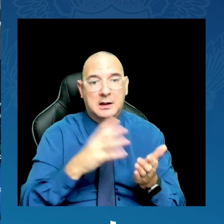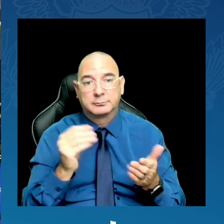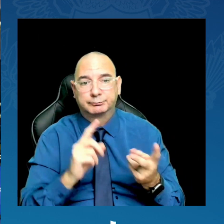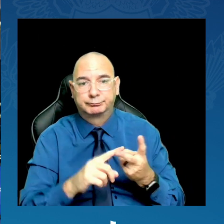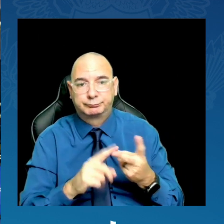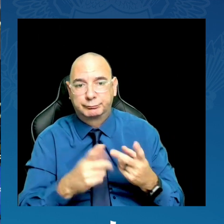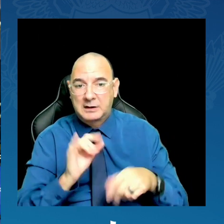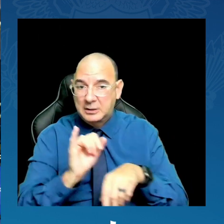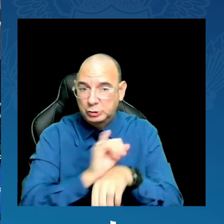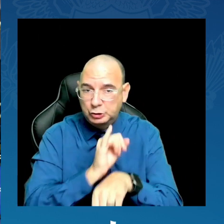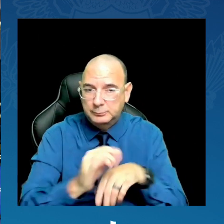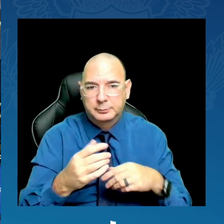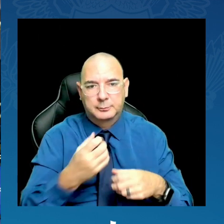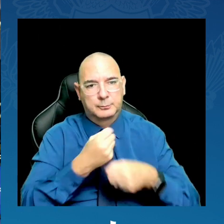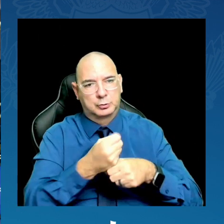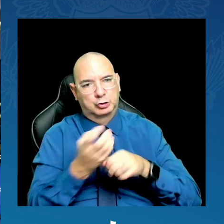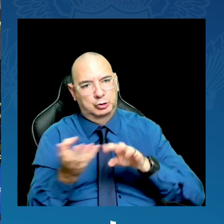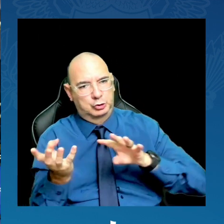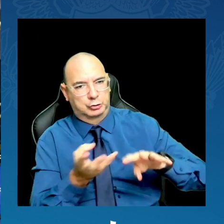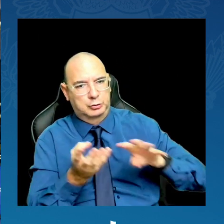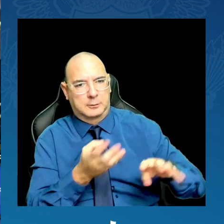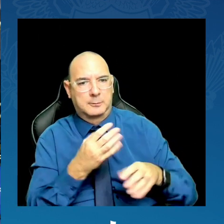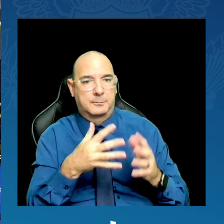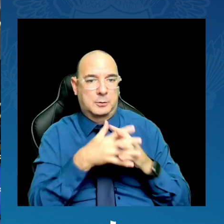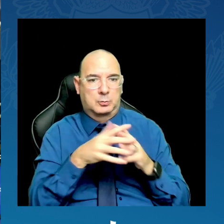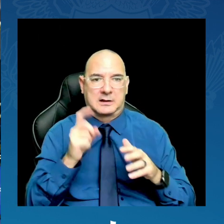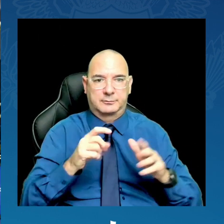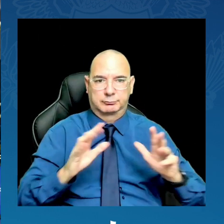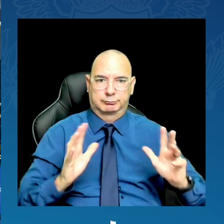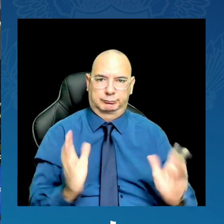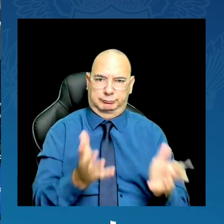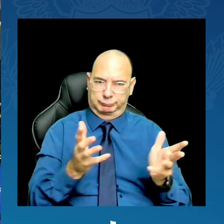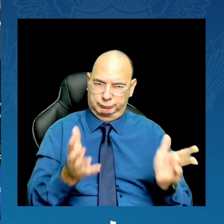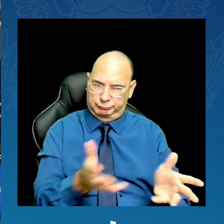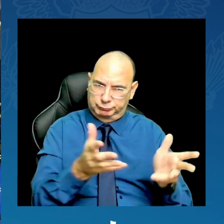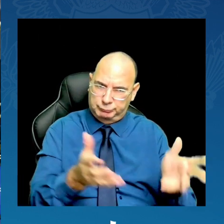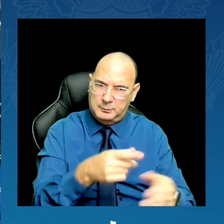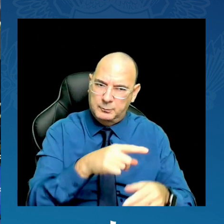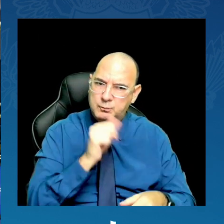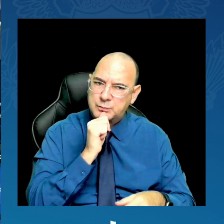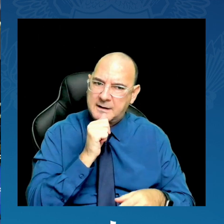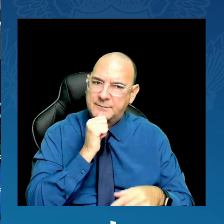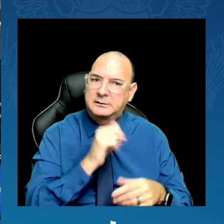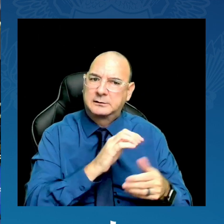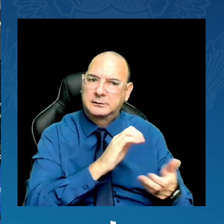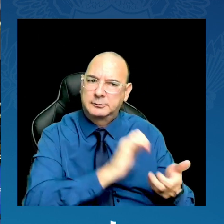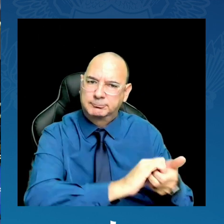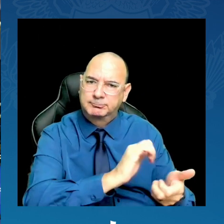America must encourage private sector development to counter growing Chinese influence and capabilities in the space arena.